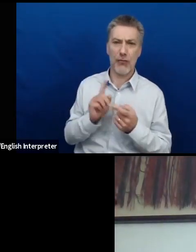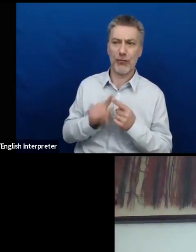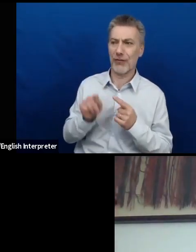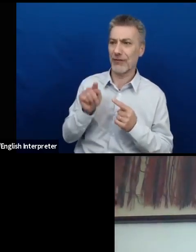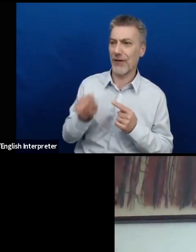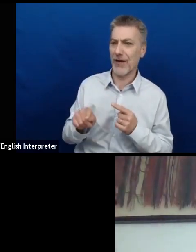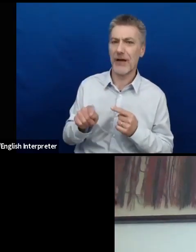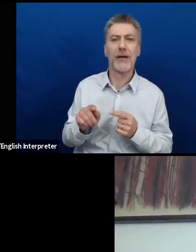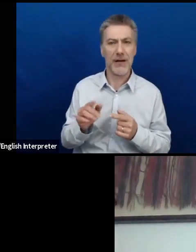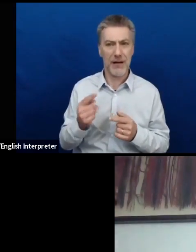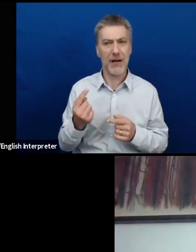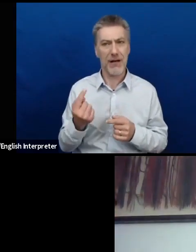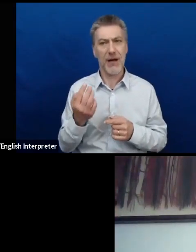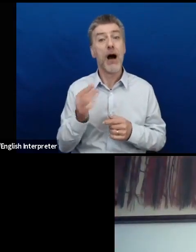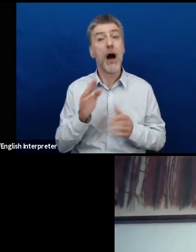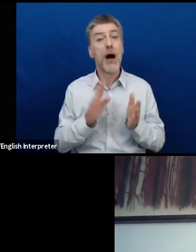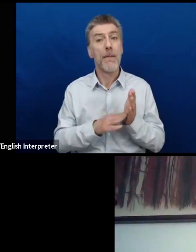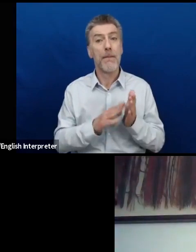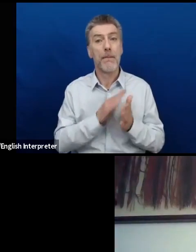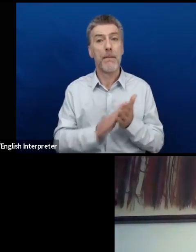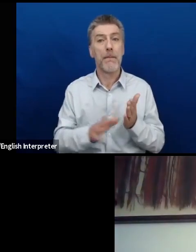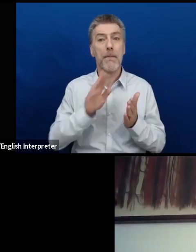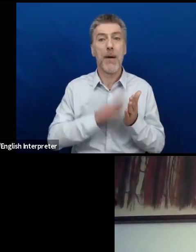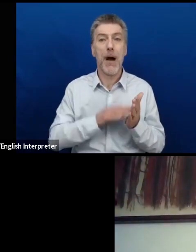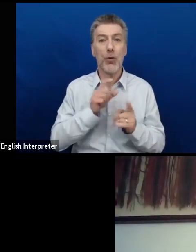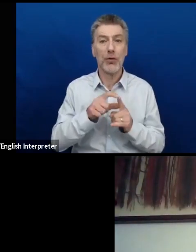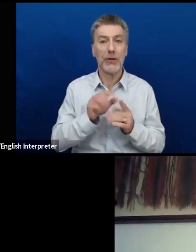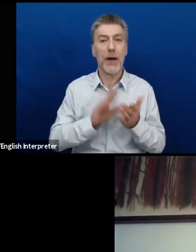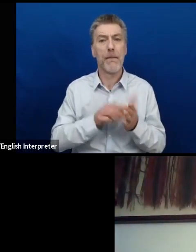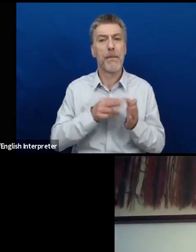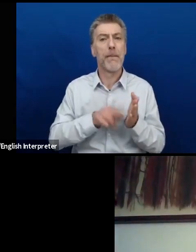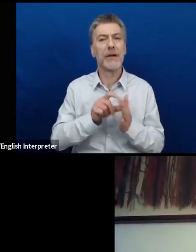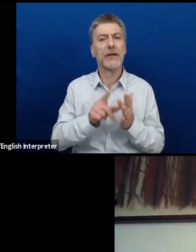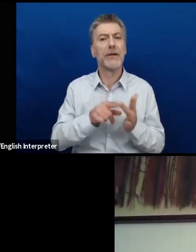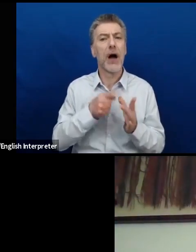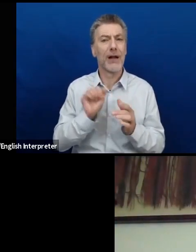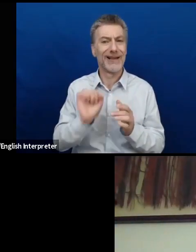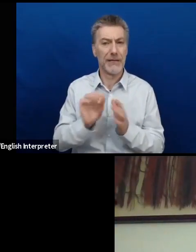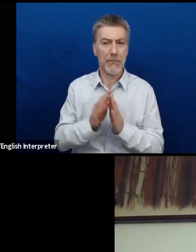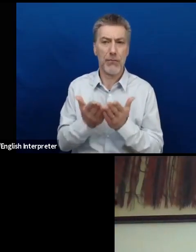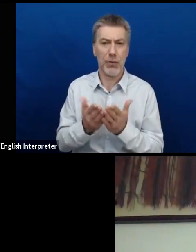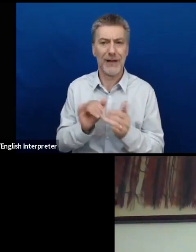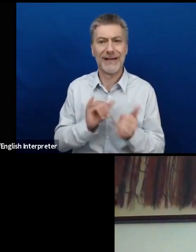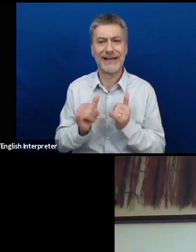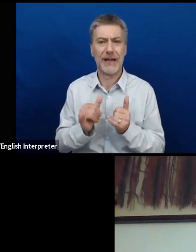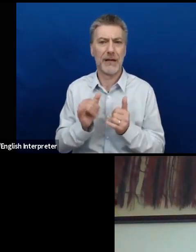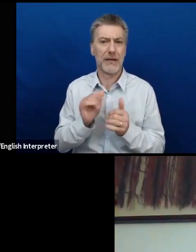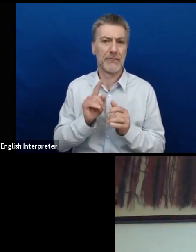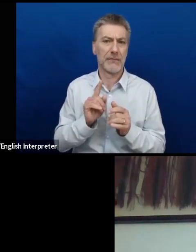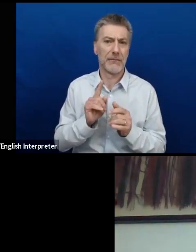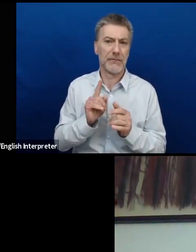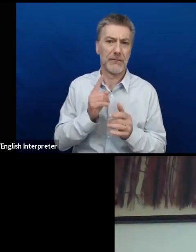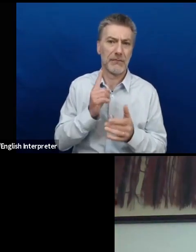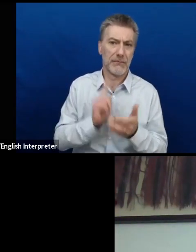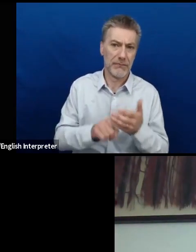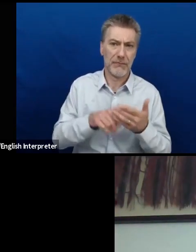I think that's a very good form lehI like fame lation I like that as a provocation.